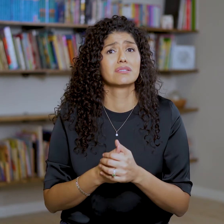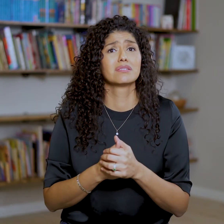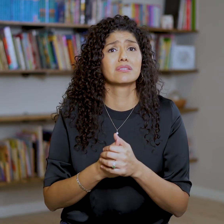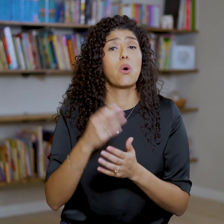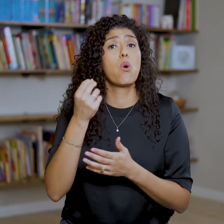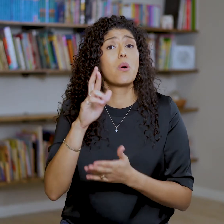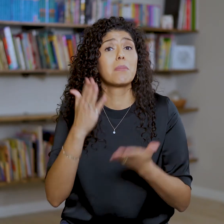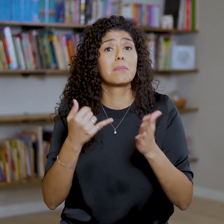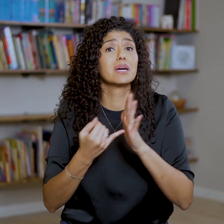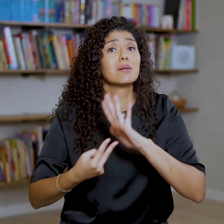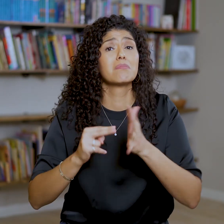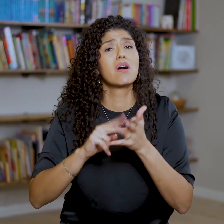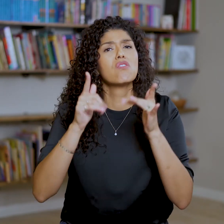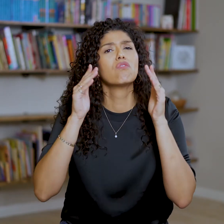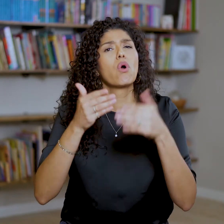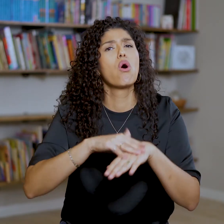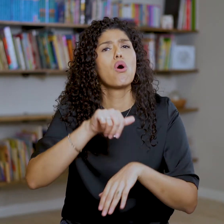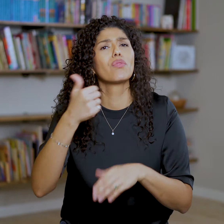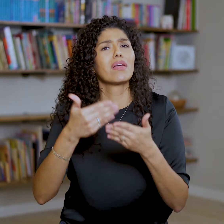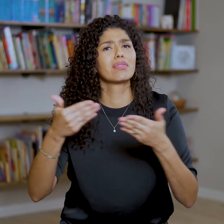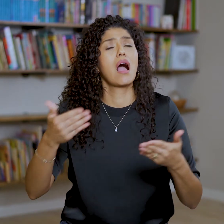Or maybe it means, “Fix your mind on other things